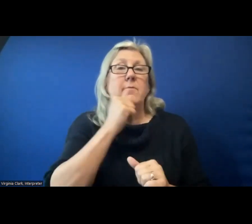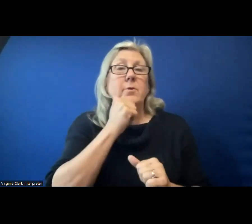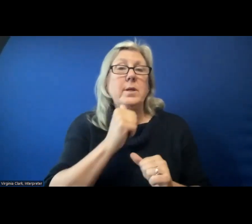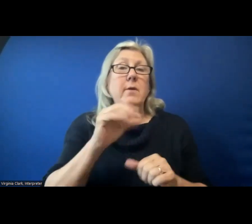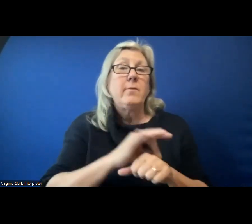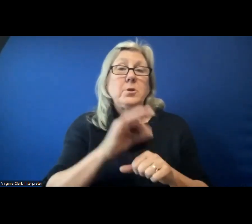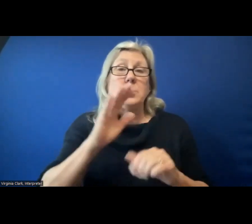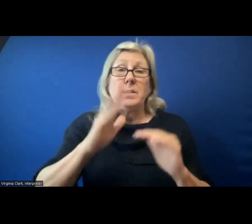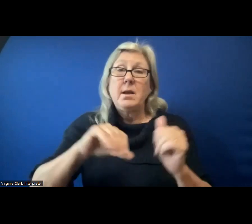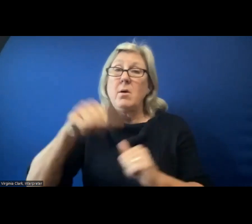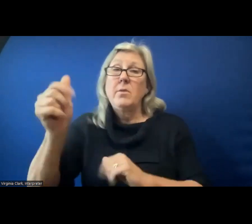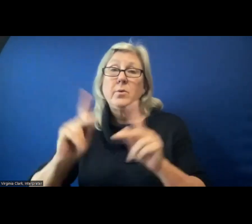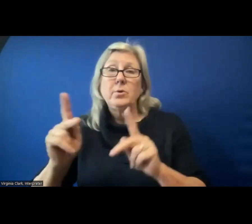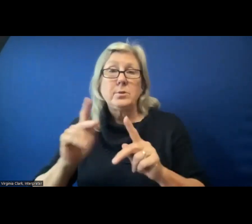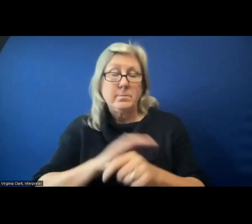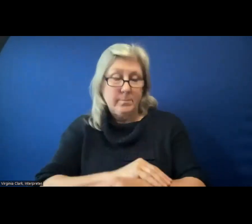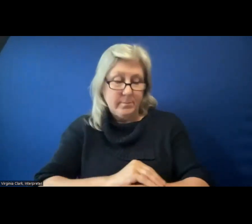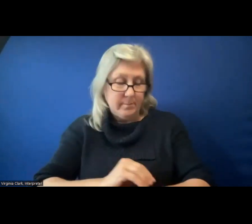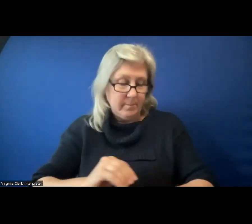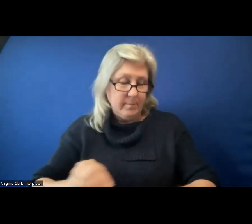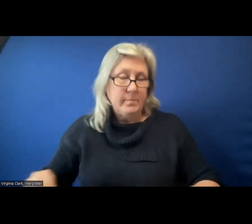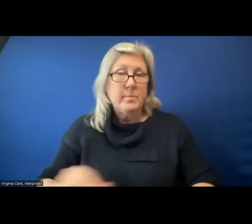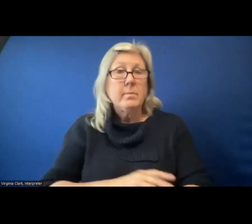quote. The CDC has similar findings for Vermont's